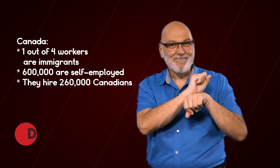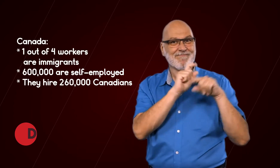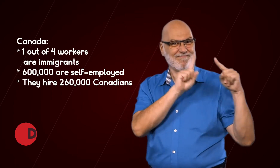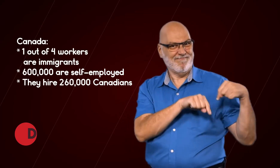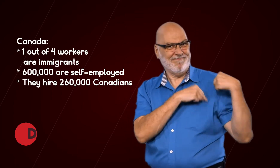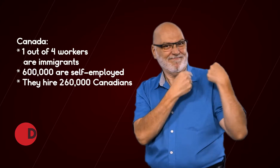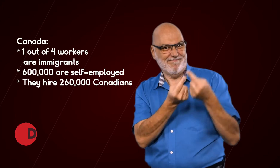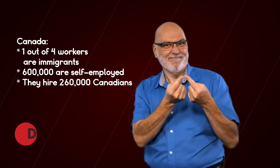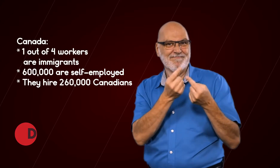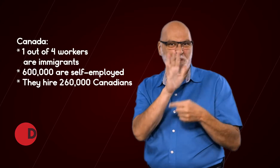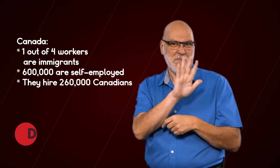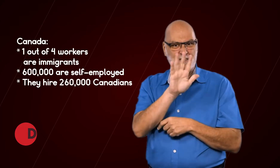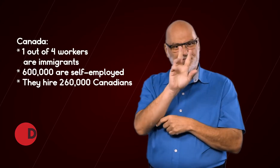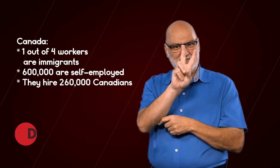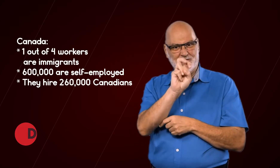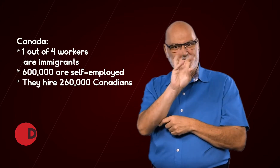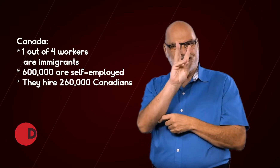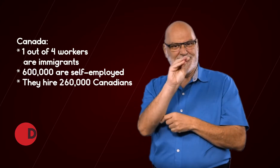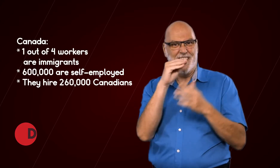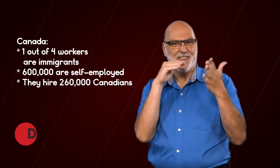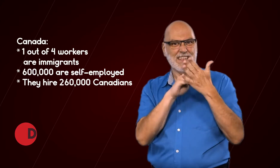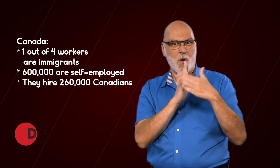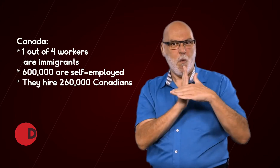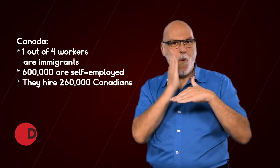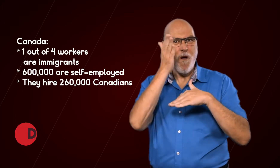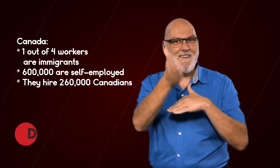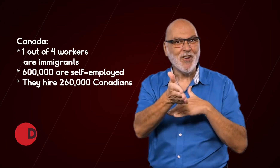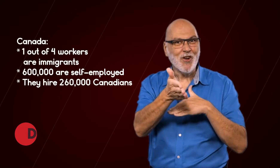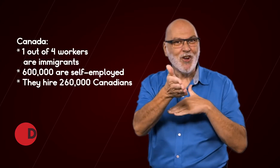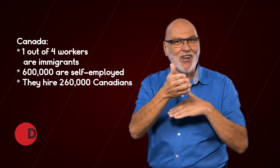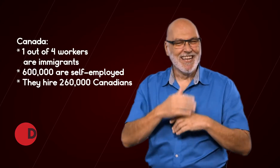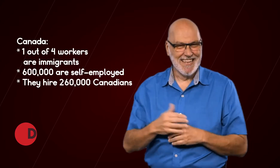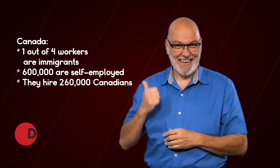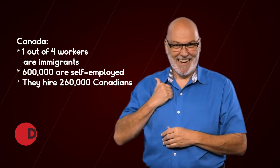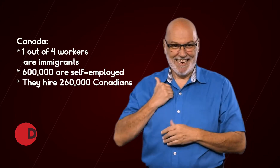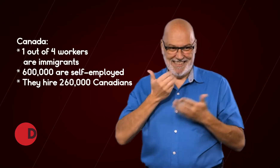employ over 260,000 Canadians.